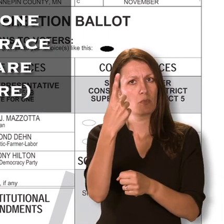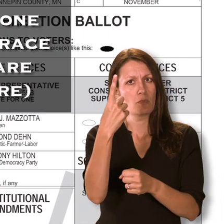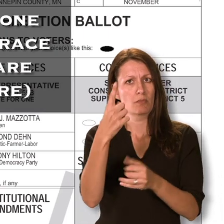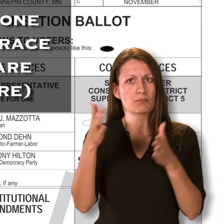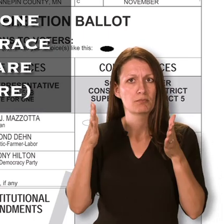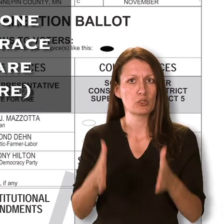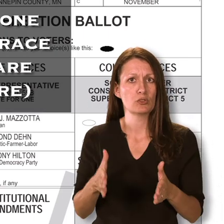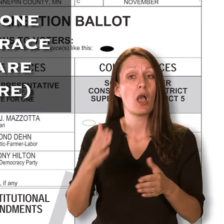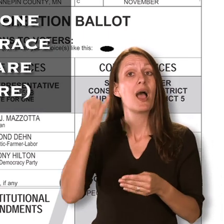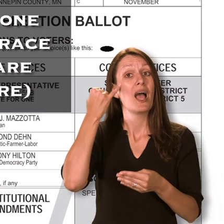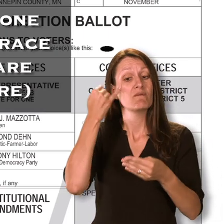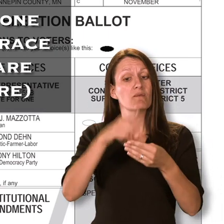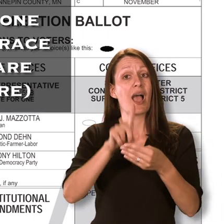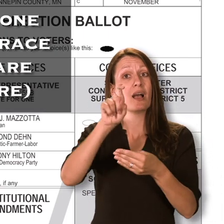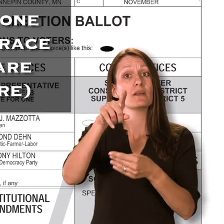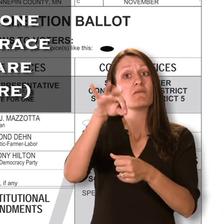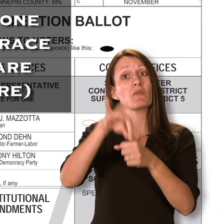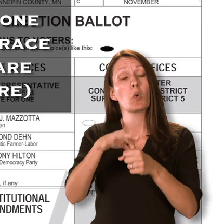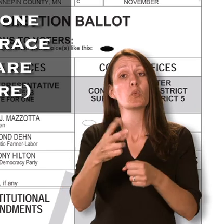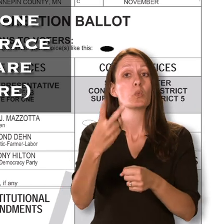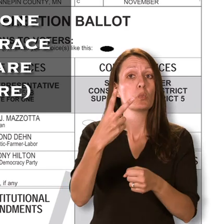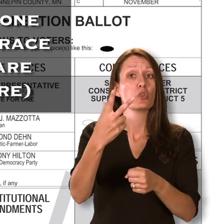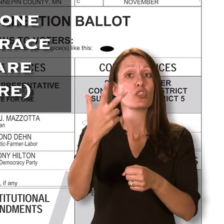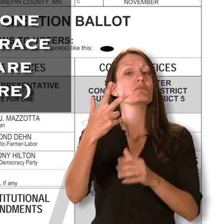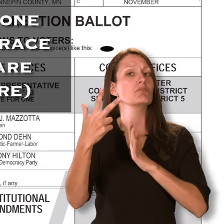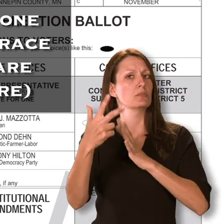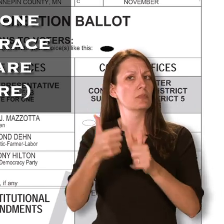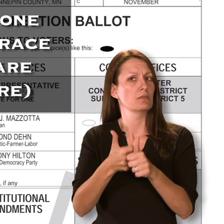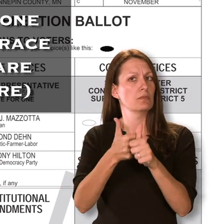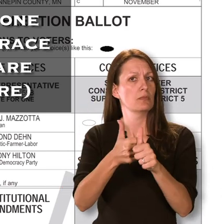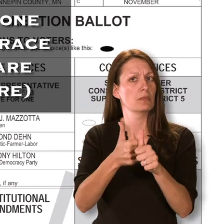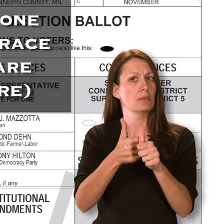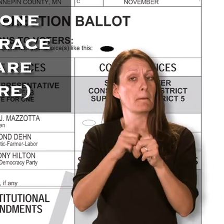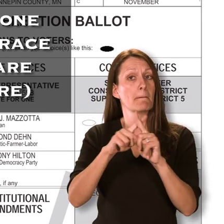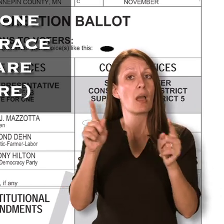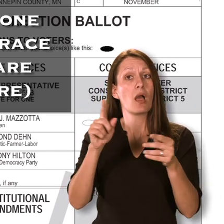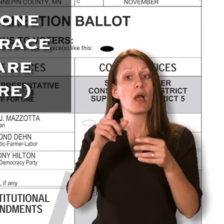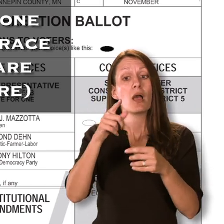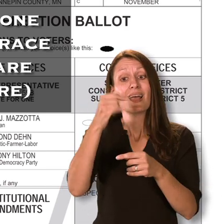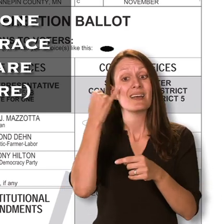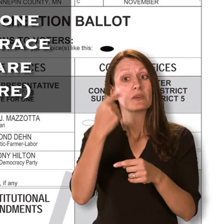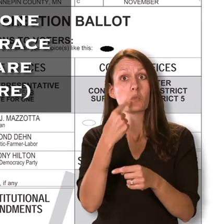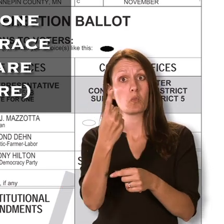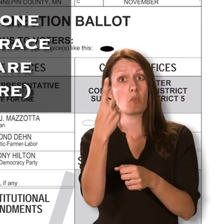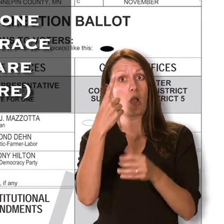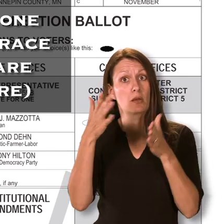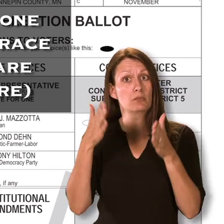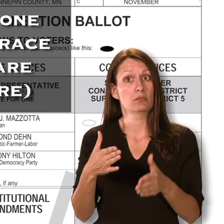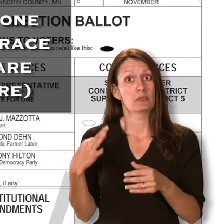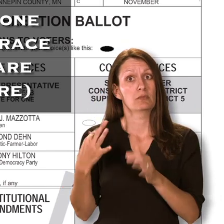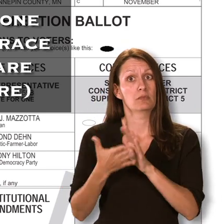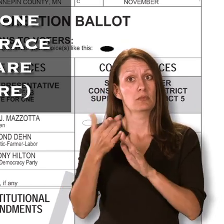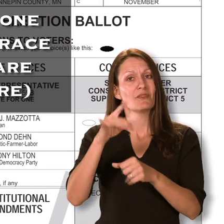unless the ballot asks you to choose more than one.